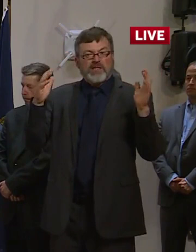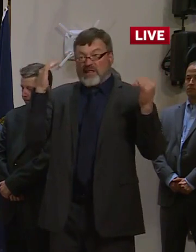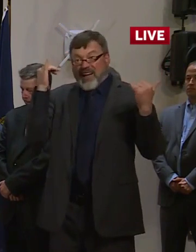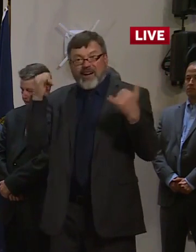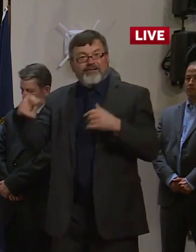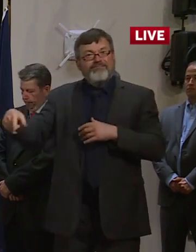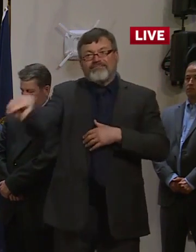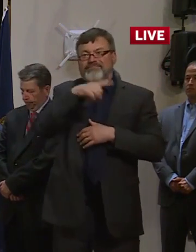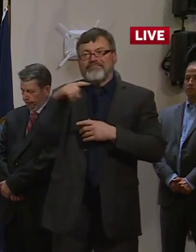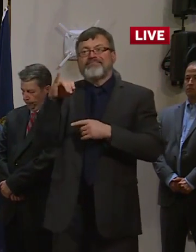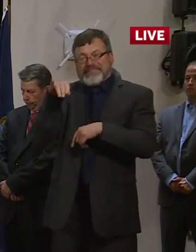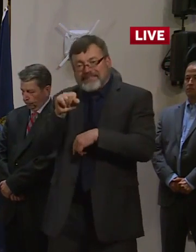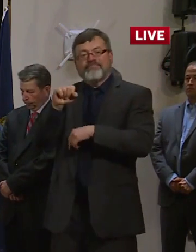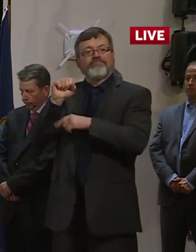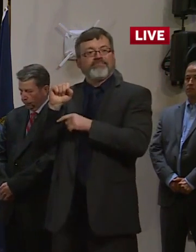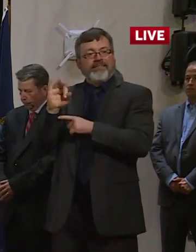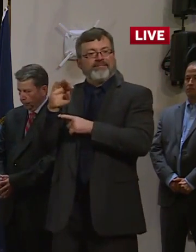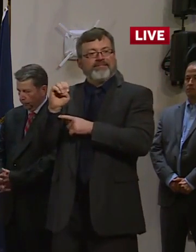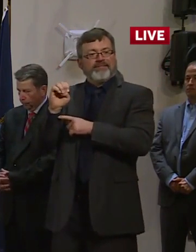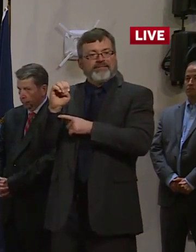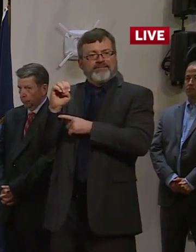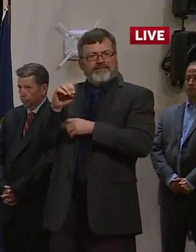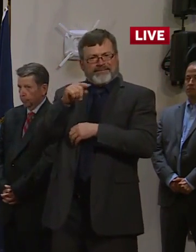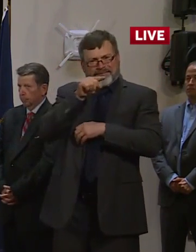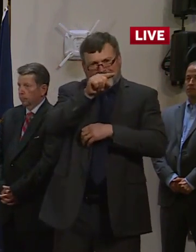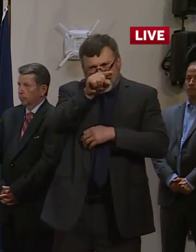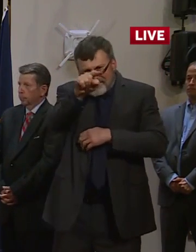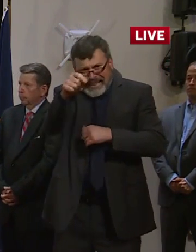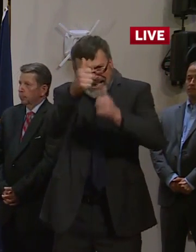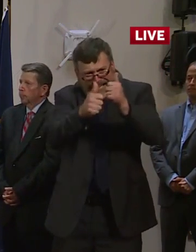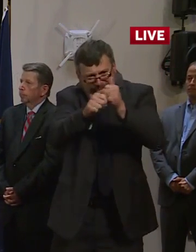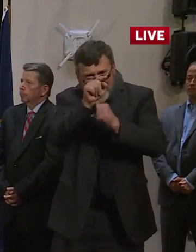HERE'’ WHY, IT’S SAFE TO DO SO.